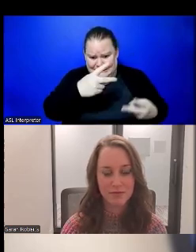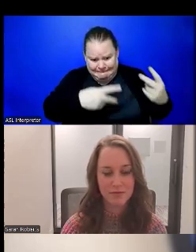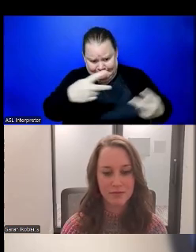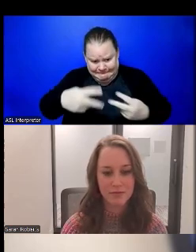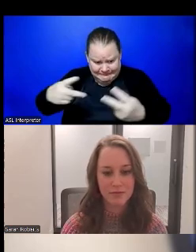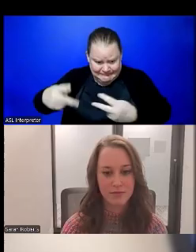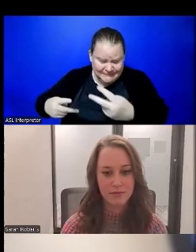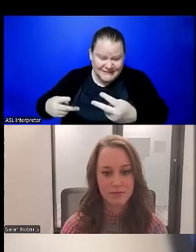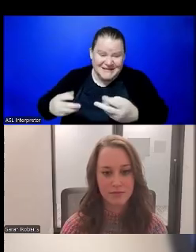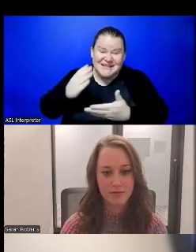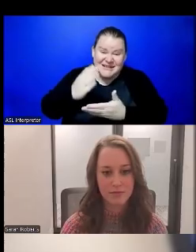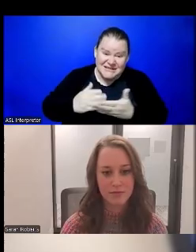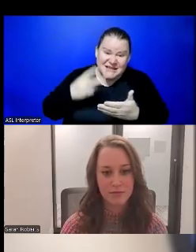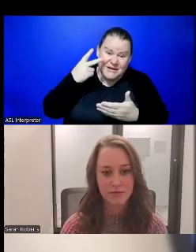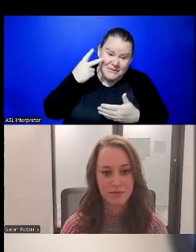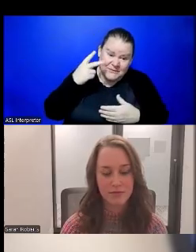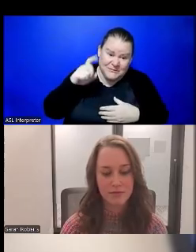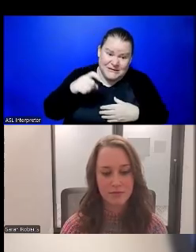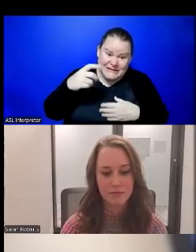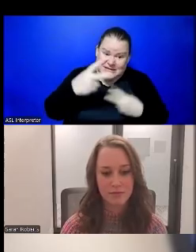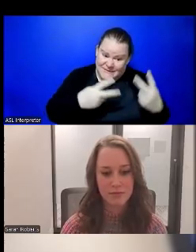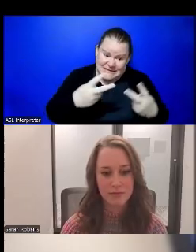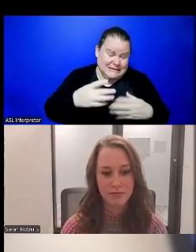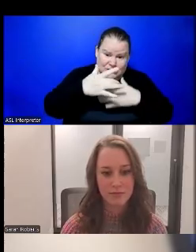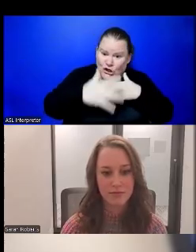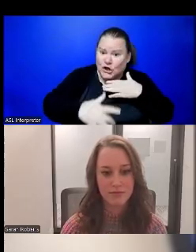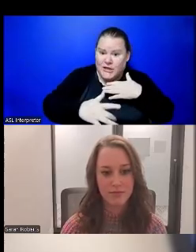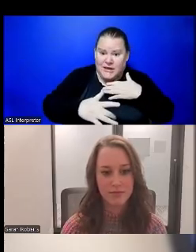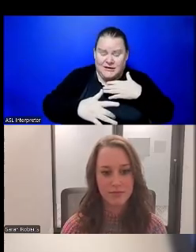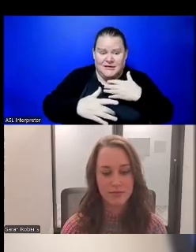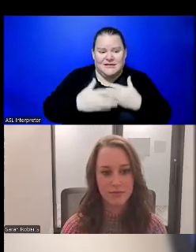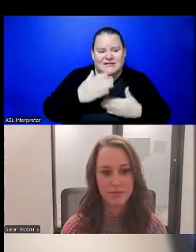need to see these right away, early on. Some of these may be